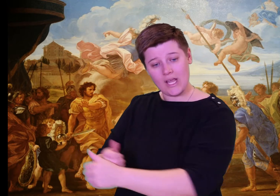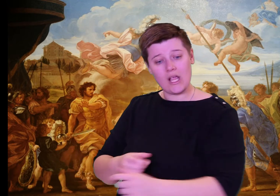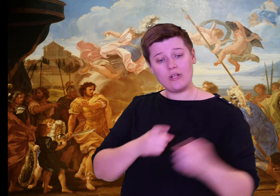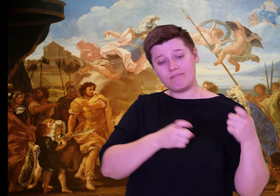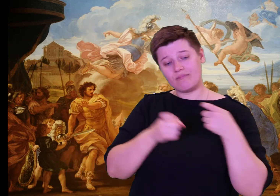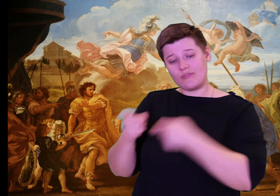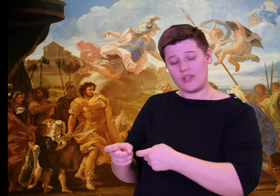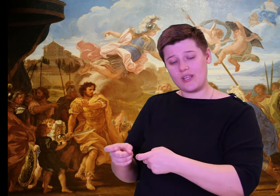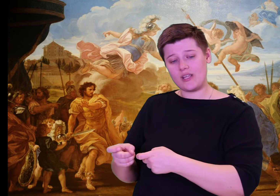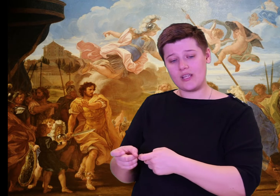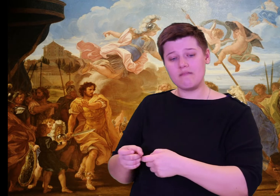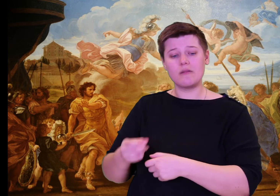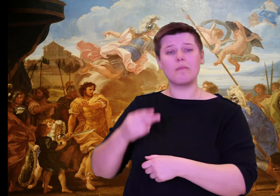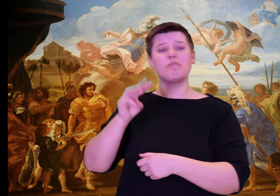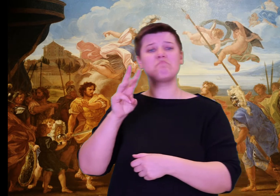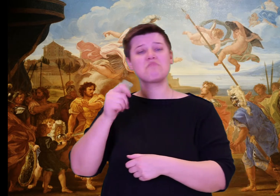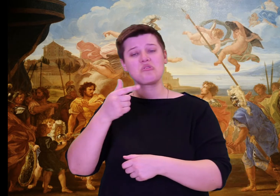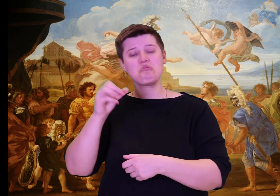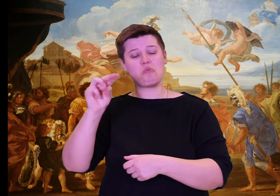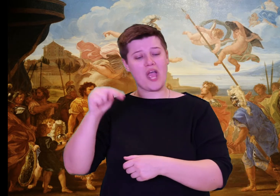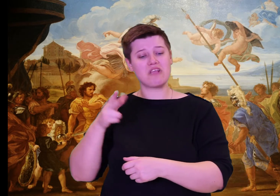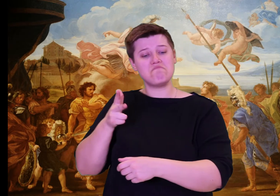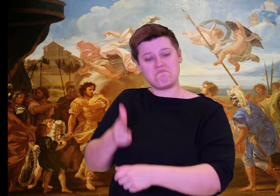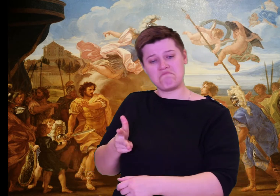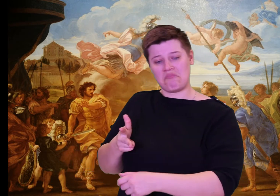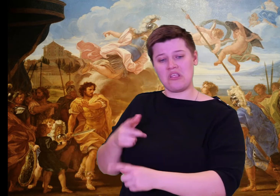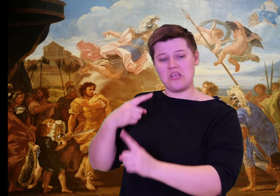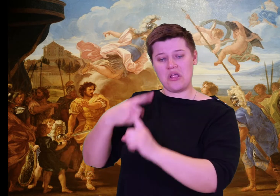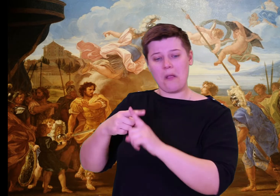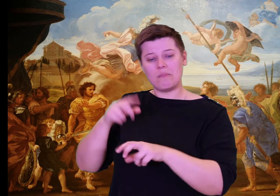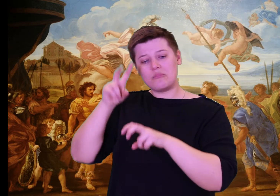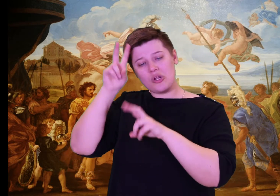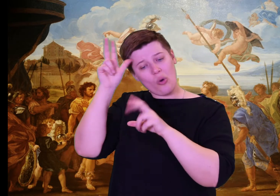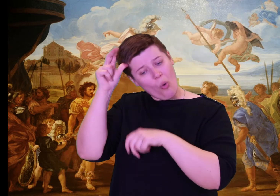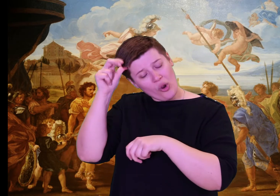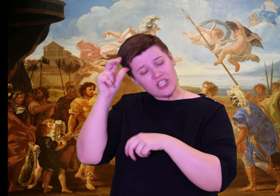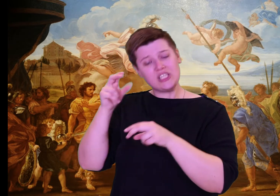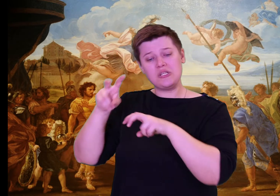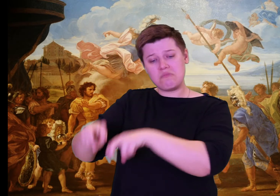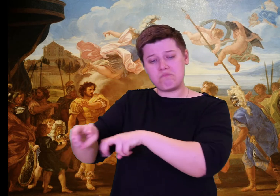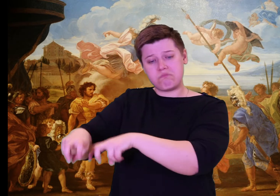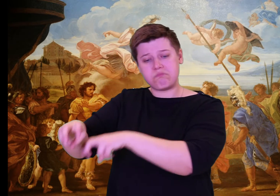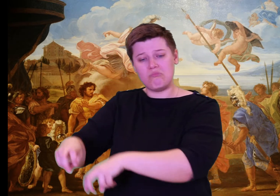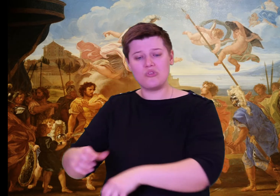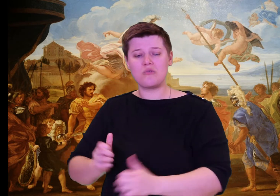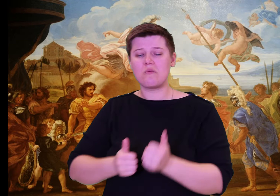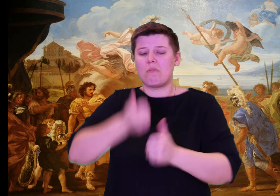"King Nestor, your speech was good and your advice was sound. But now slice up